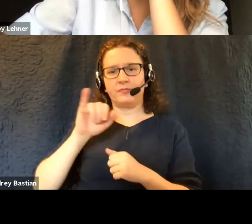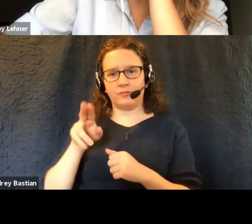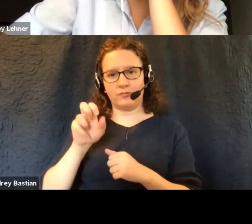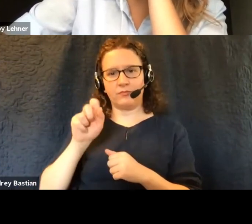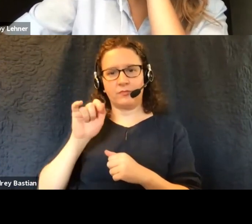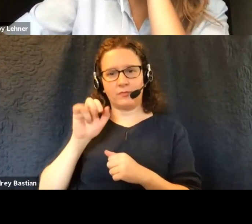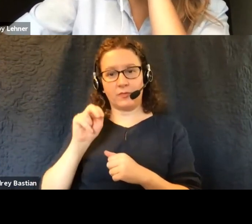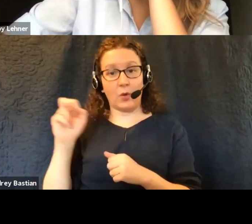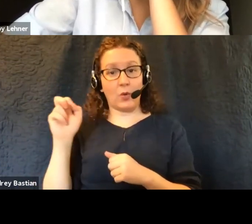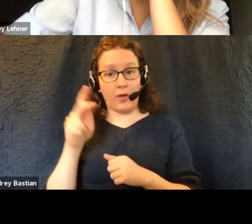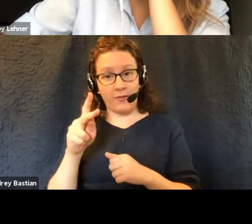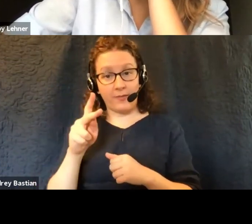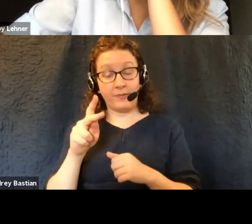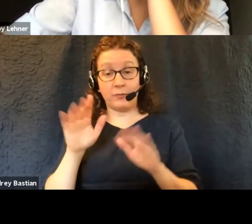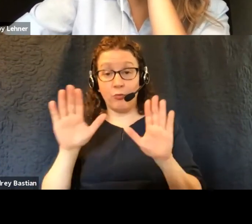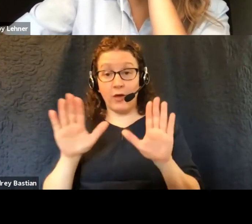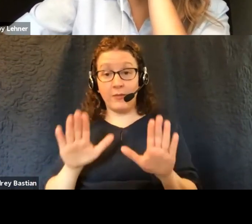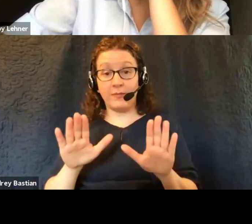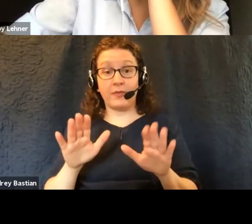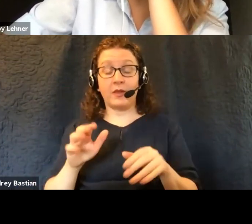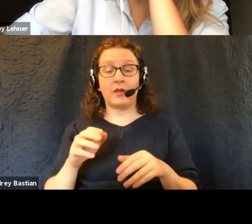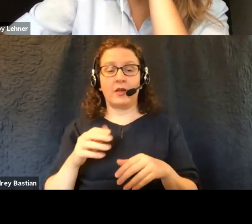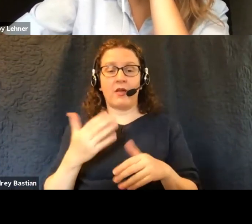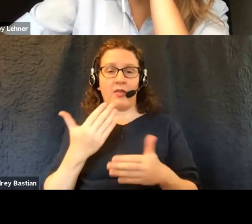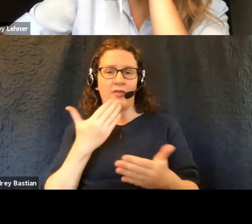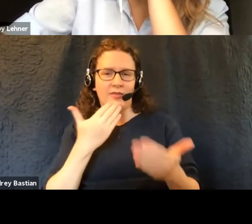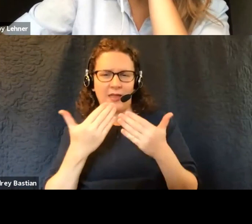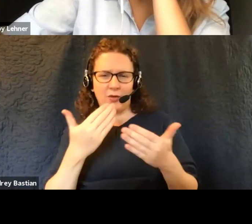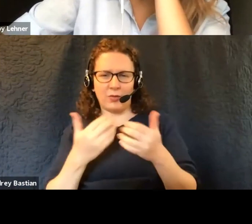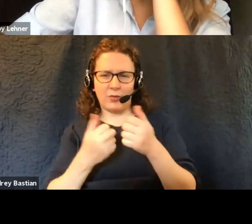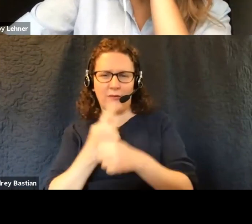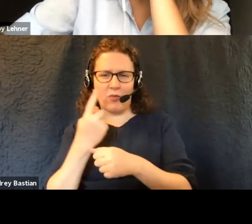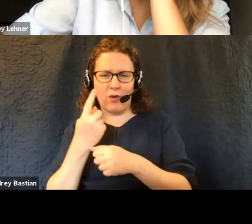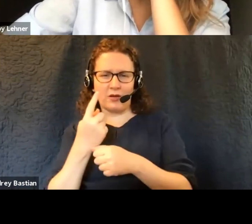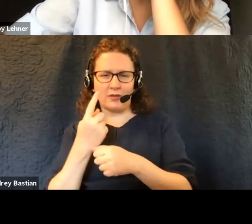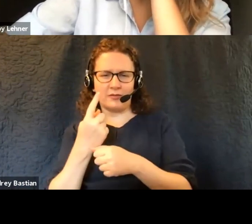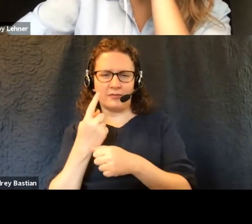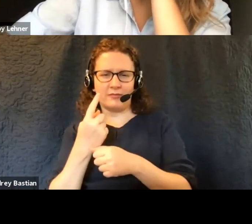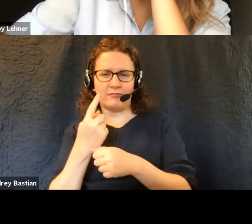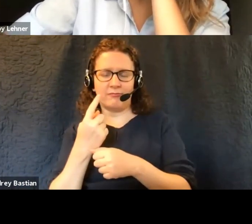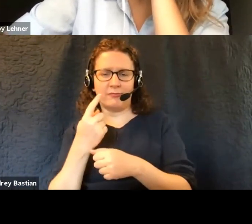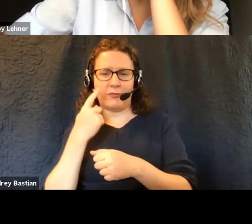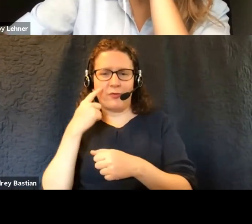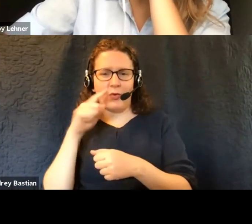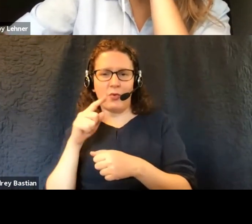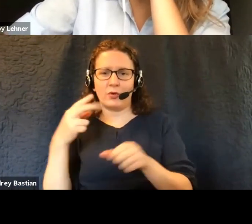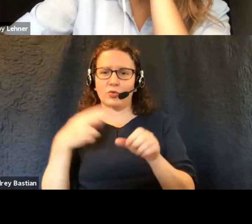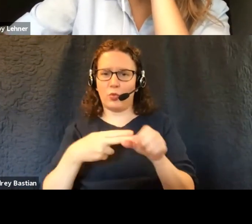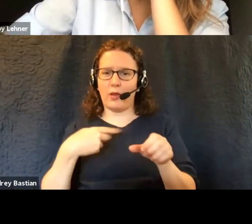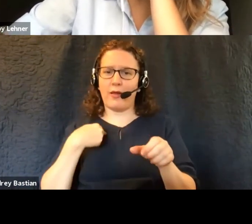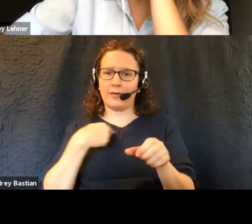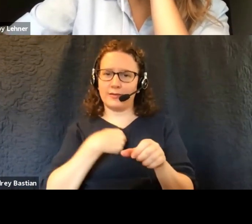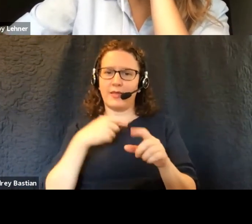So, well, thank you, everybody, for joining us for this session, I really appreciated